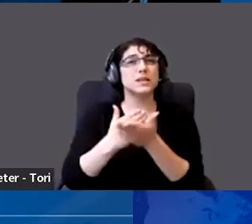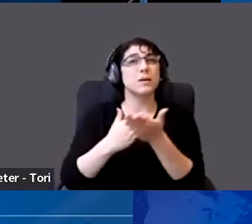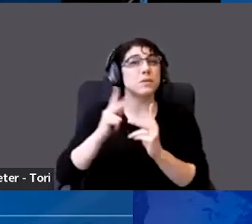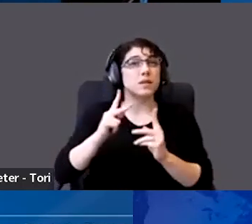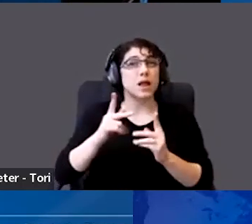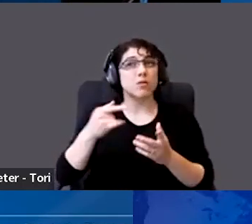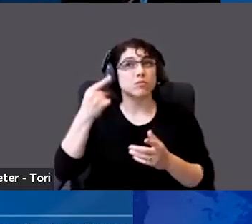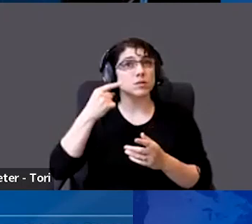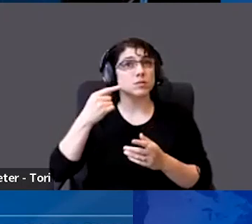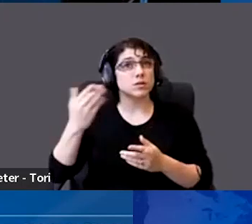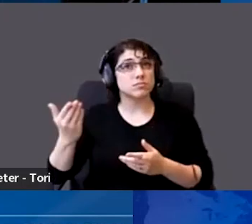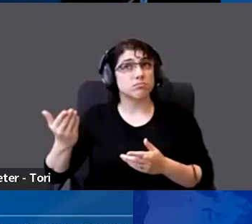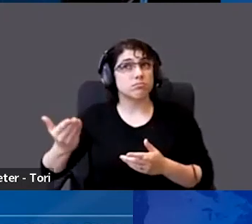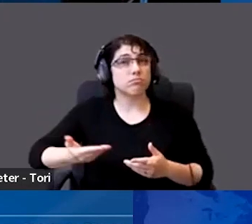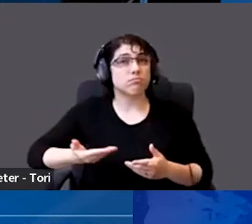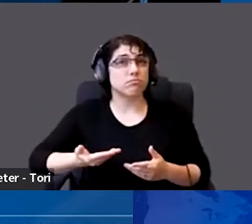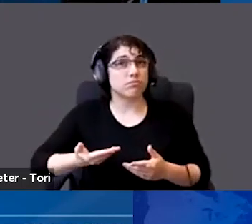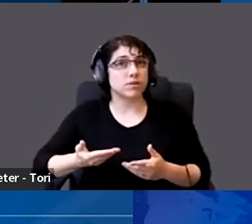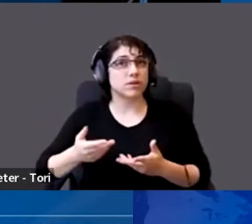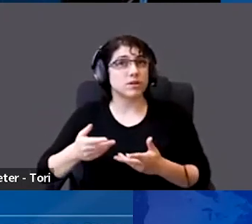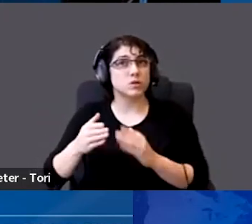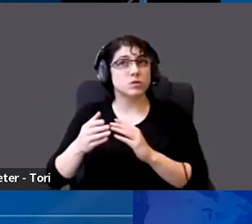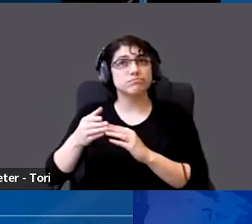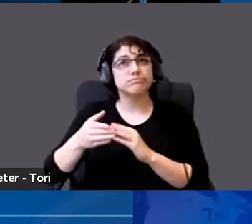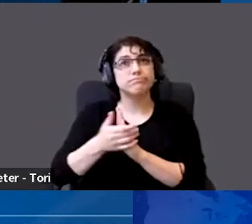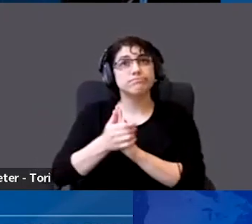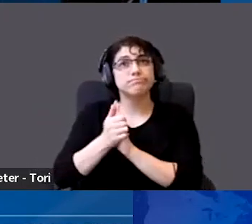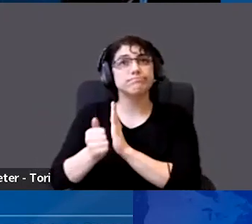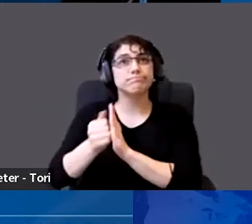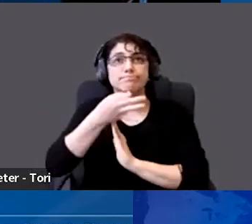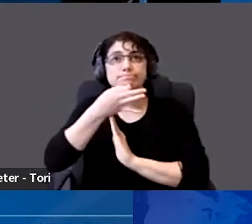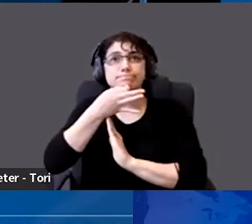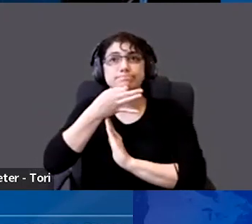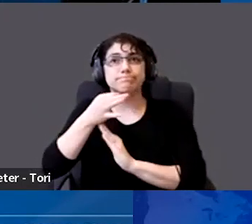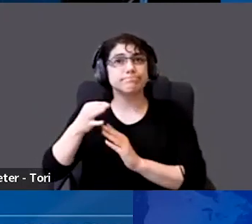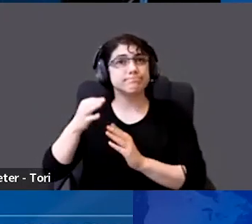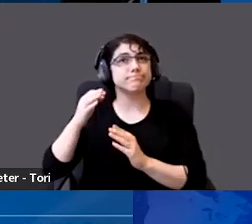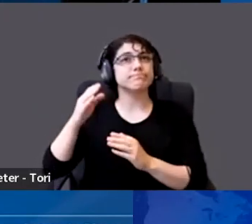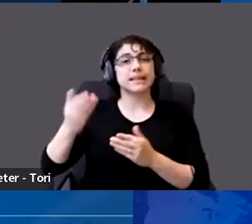to be an expert guest speaker who could present to the HEW. So I think there certainly are a number